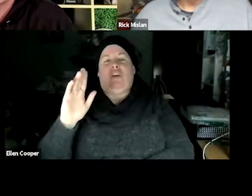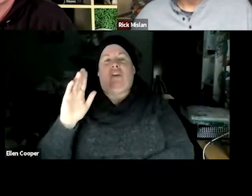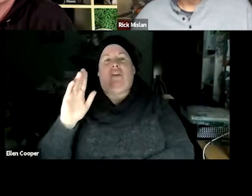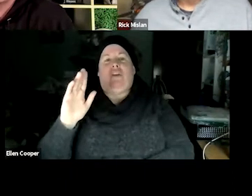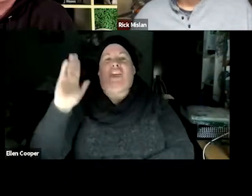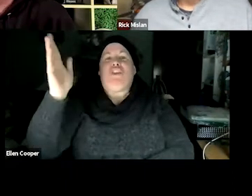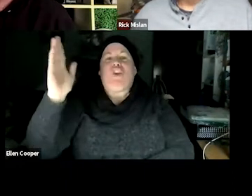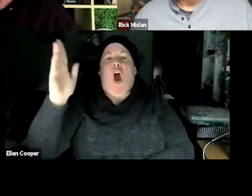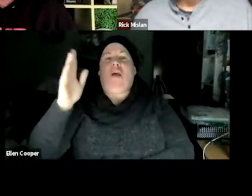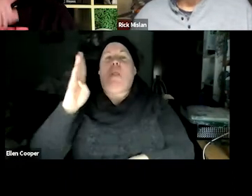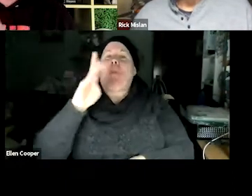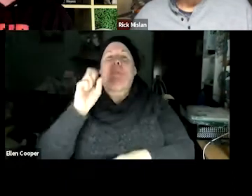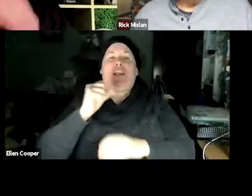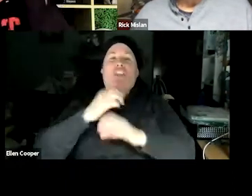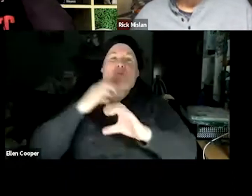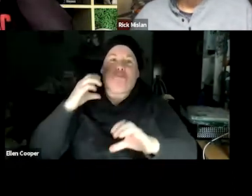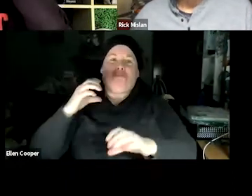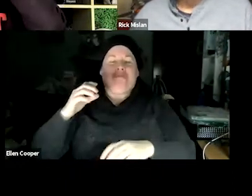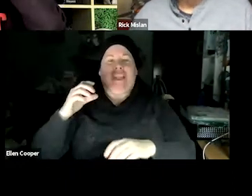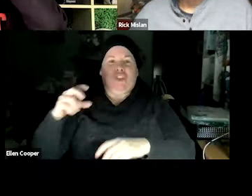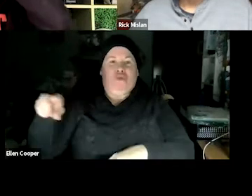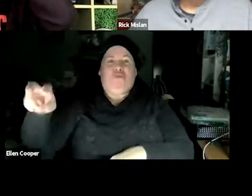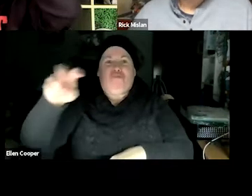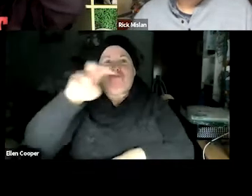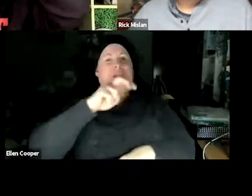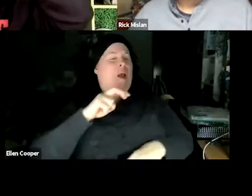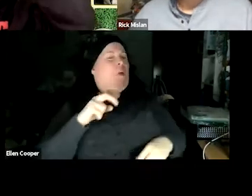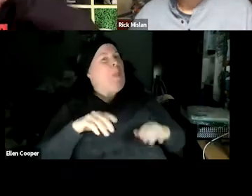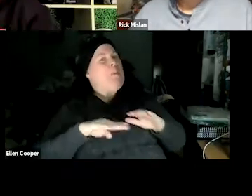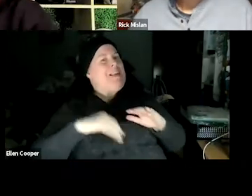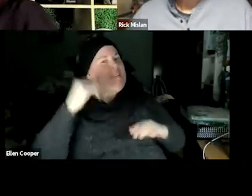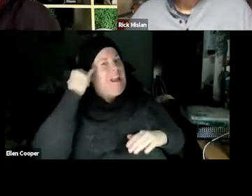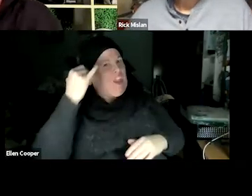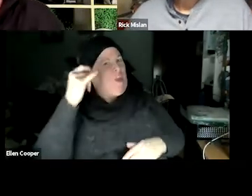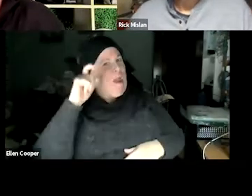CalebBarlow: Well, the basic idea here was, and you have to understand the impetus for this.